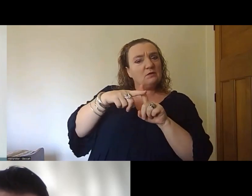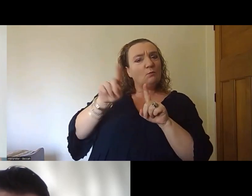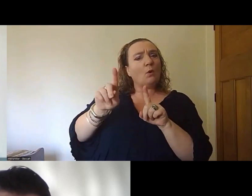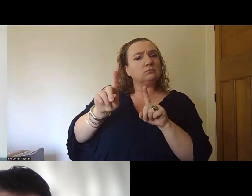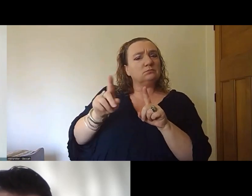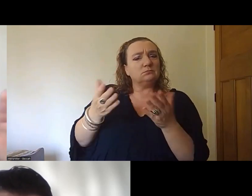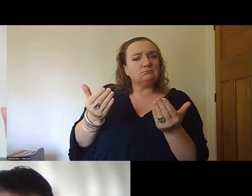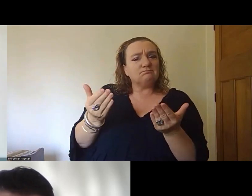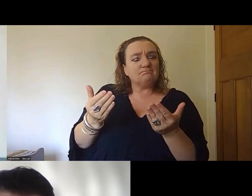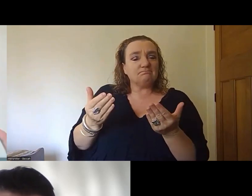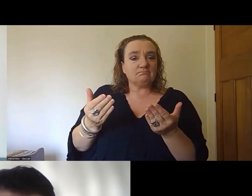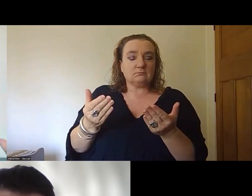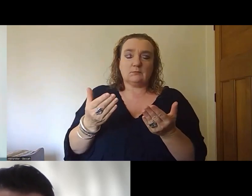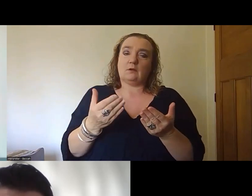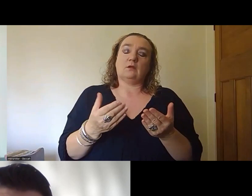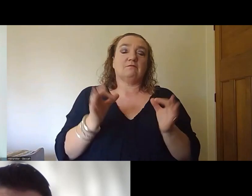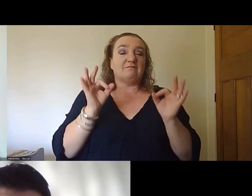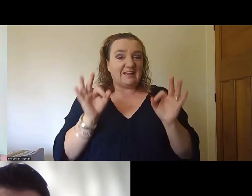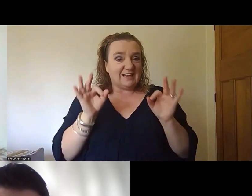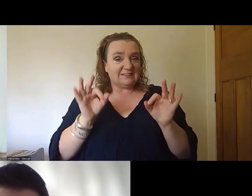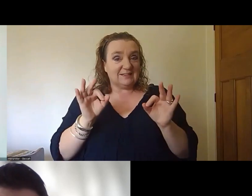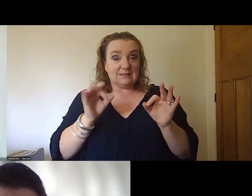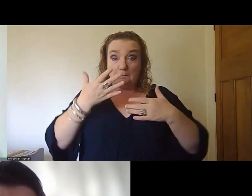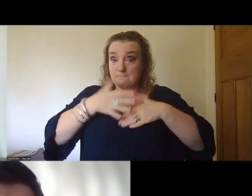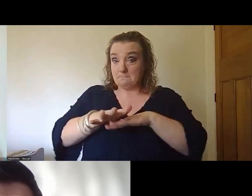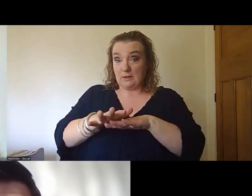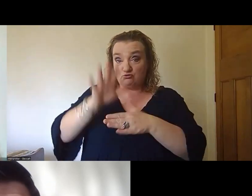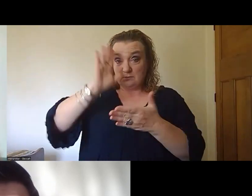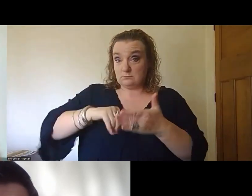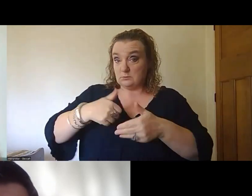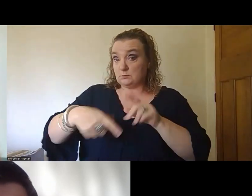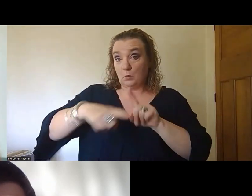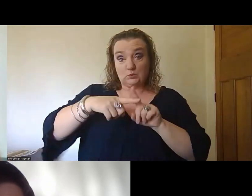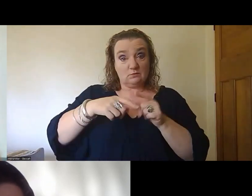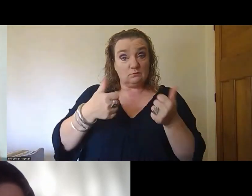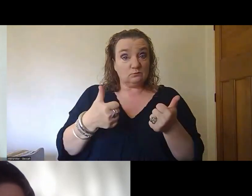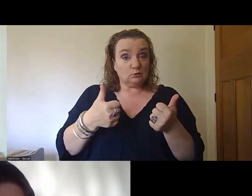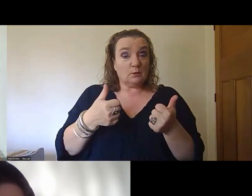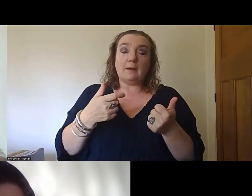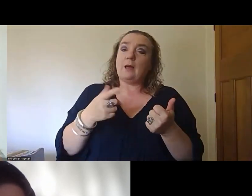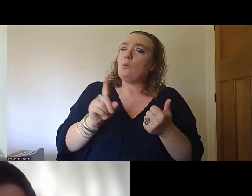that you've had that rewarding experience in mainstream, and I think, you know, the way you said